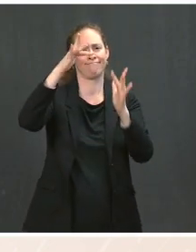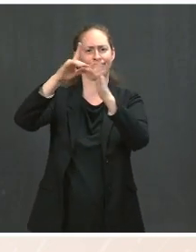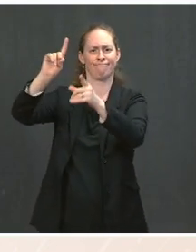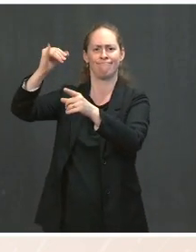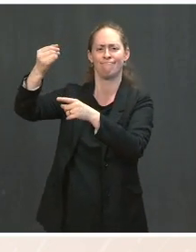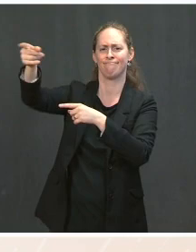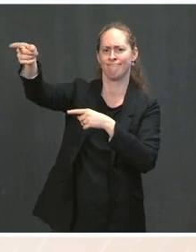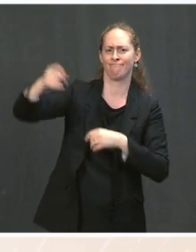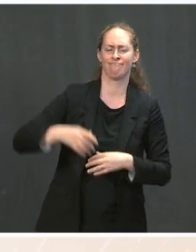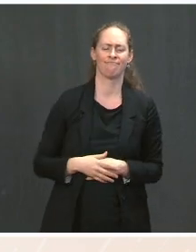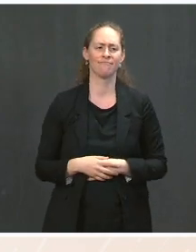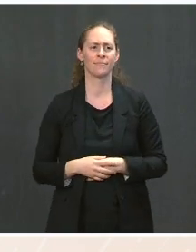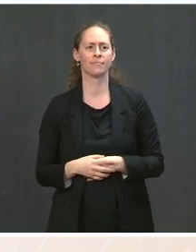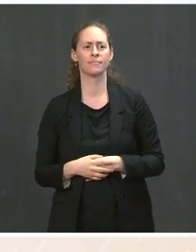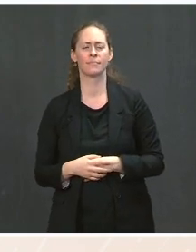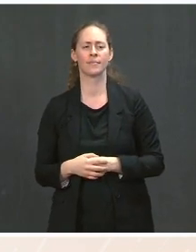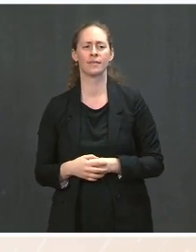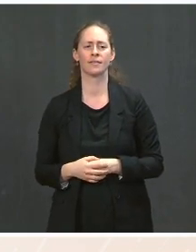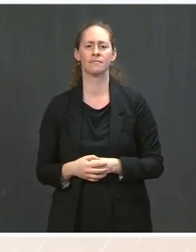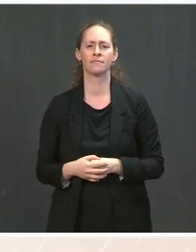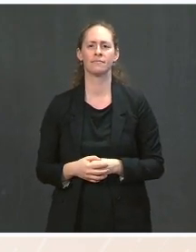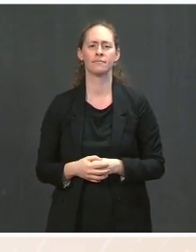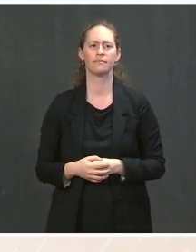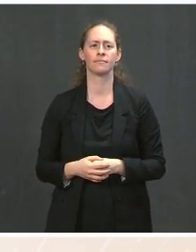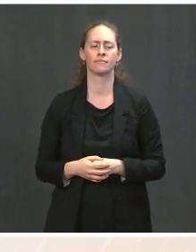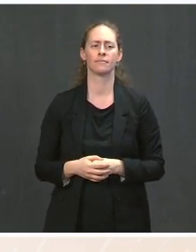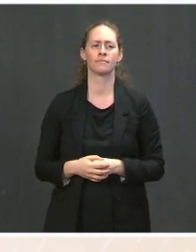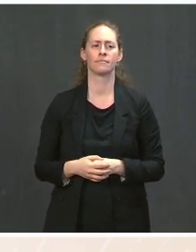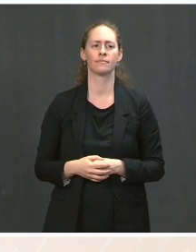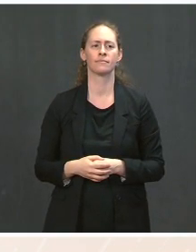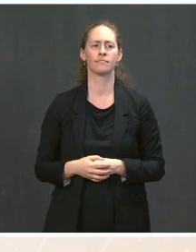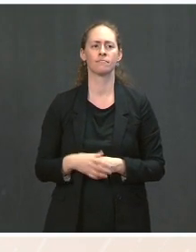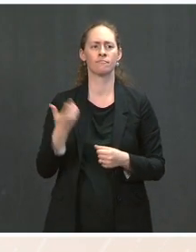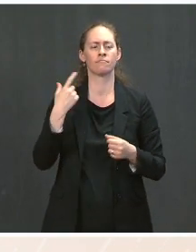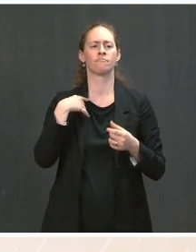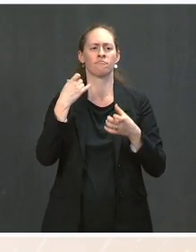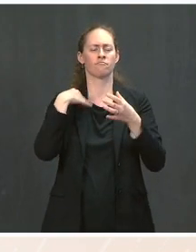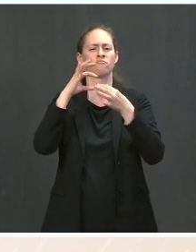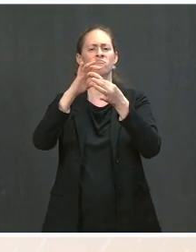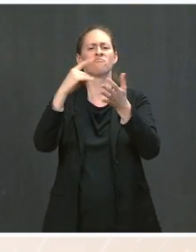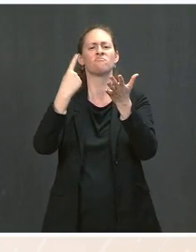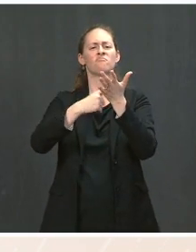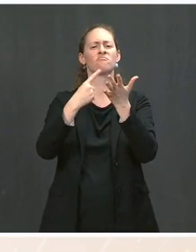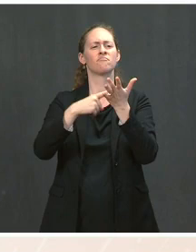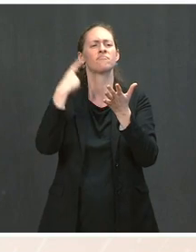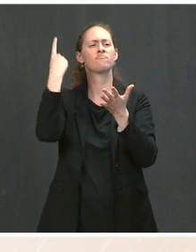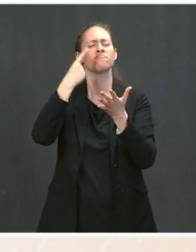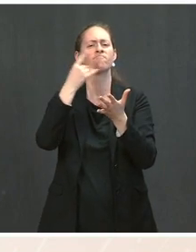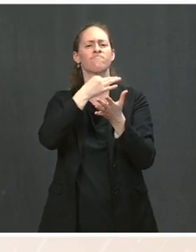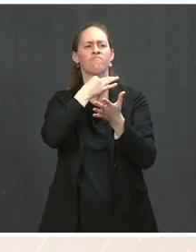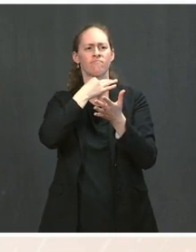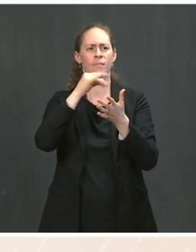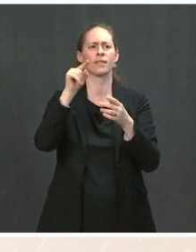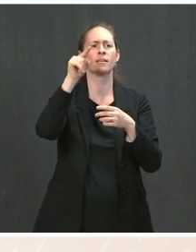The Press: Thank you. Border Patrol agents have been shifted in recent weeks from the northern border -- Canadian border --